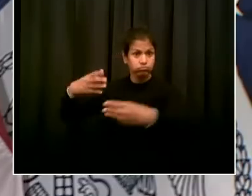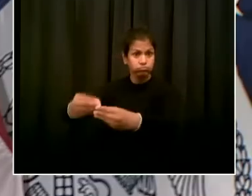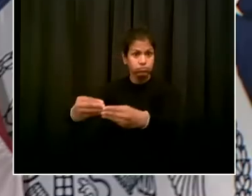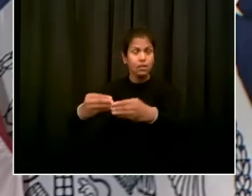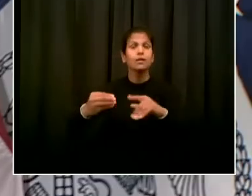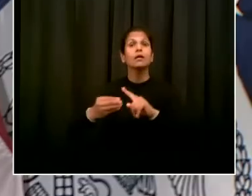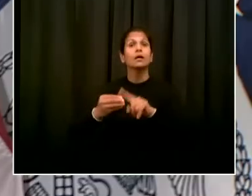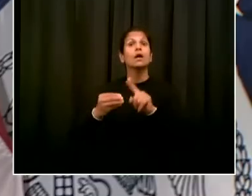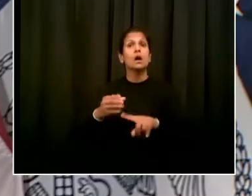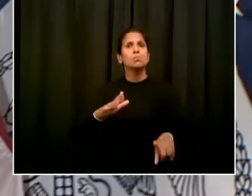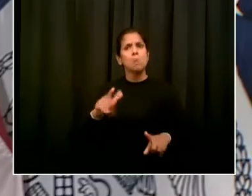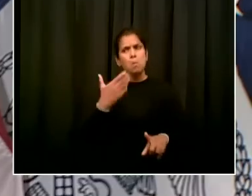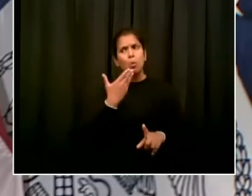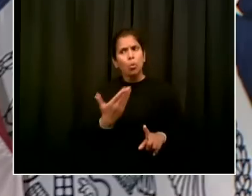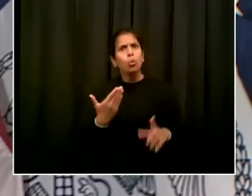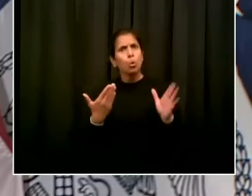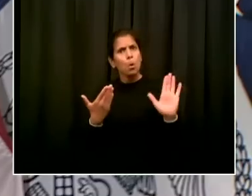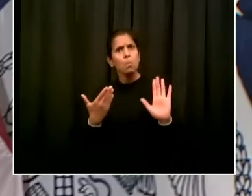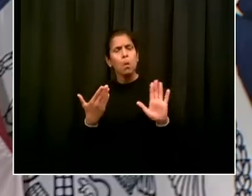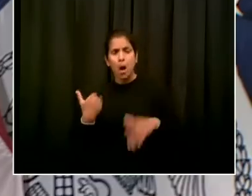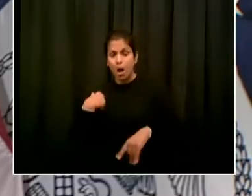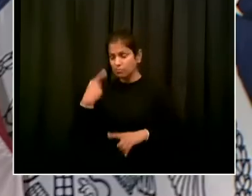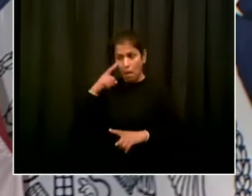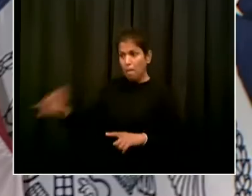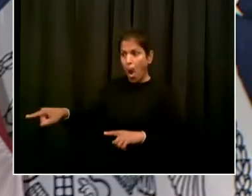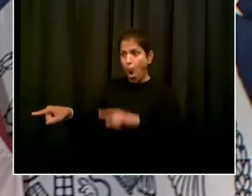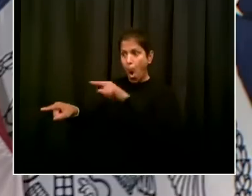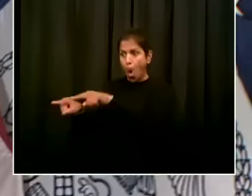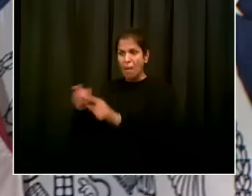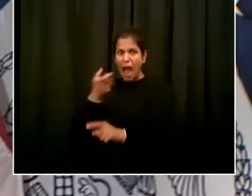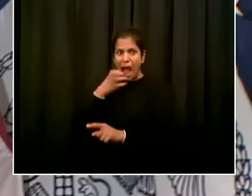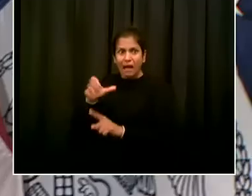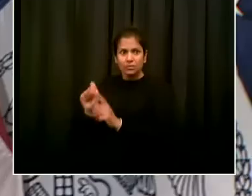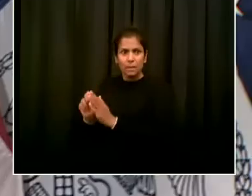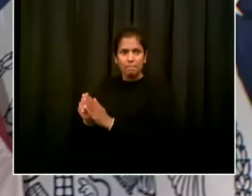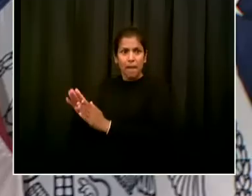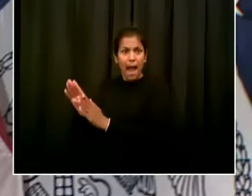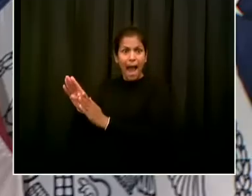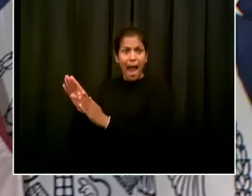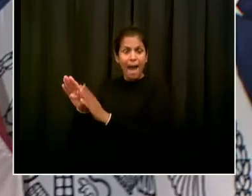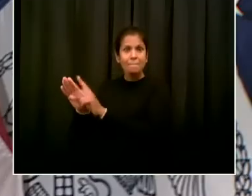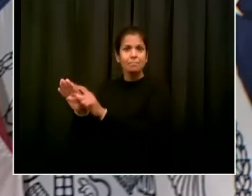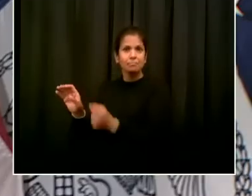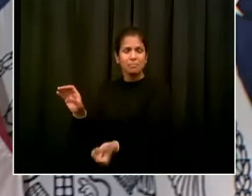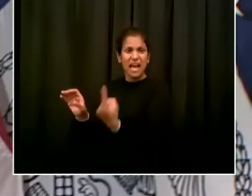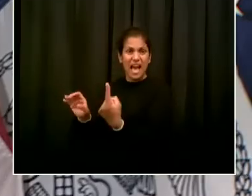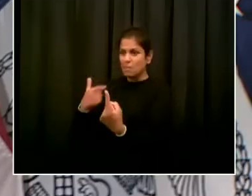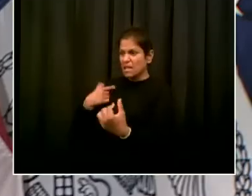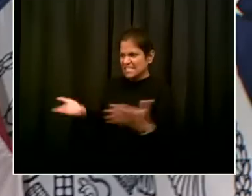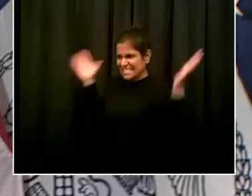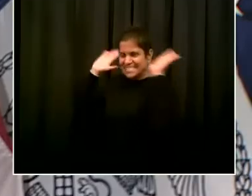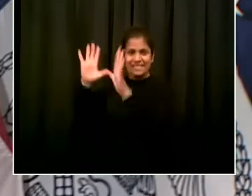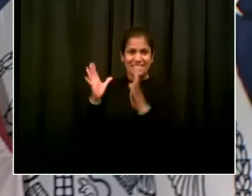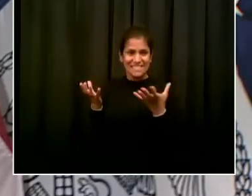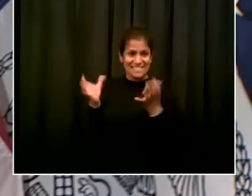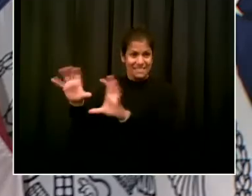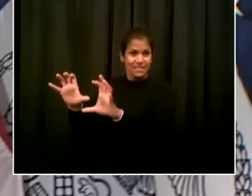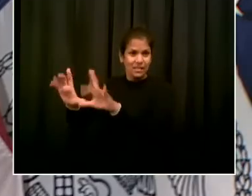SOUTHEAST QUEENS, WE SAW THAT WHEN YOU GO IN WITH A LOT OF TESTING